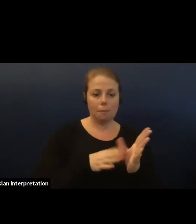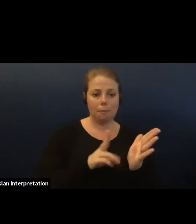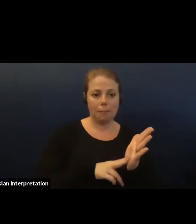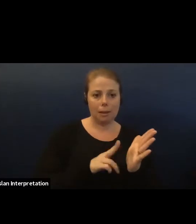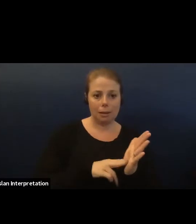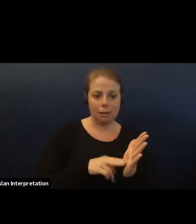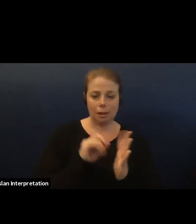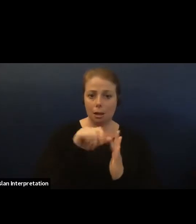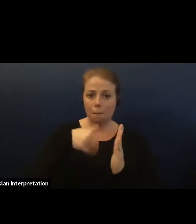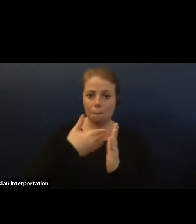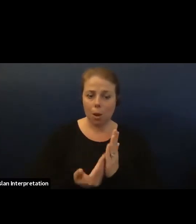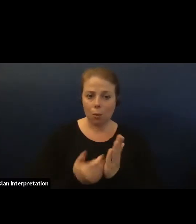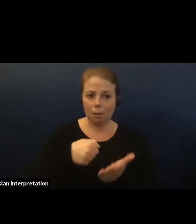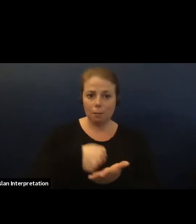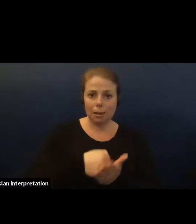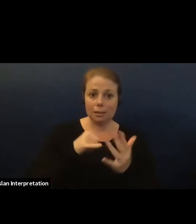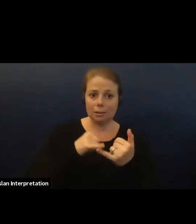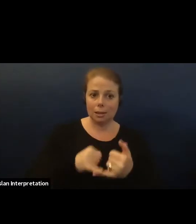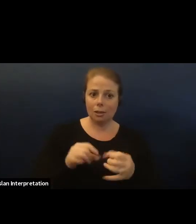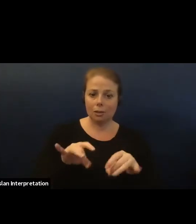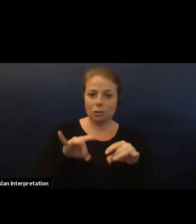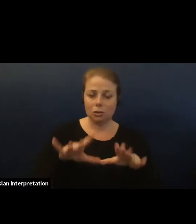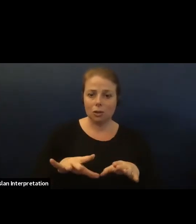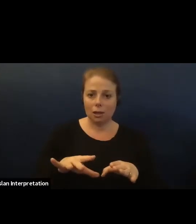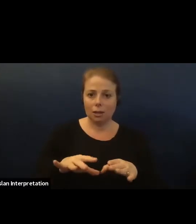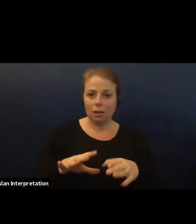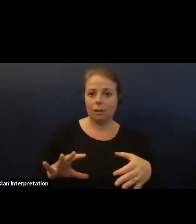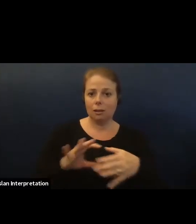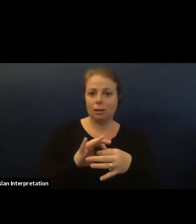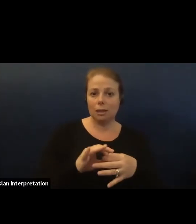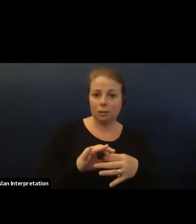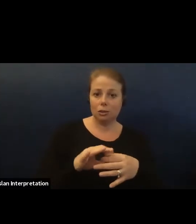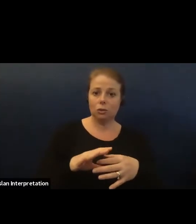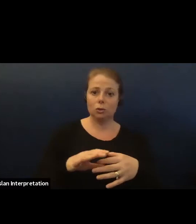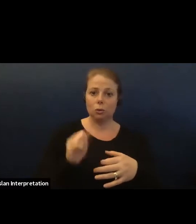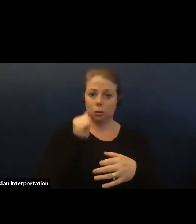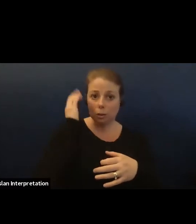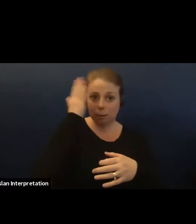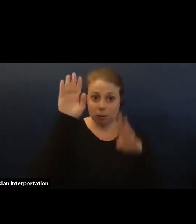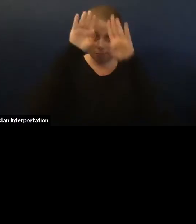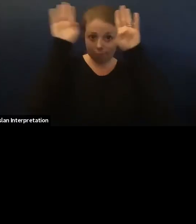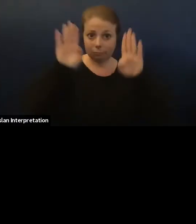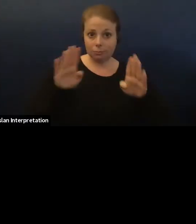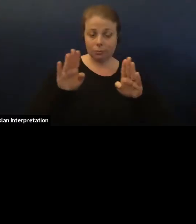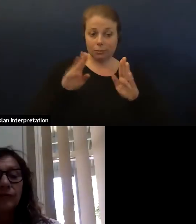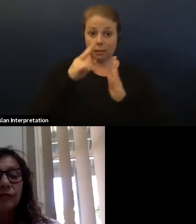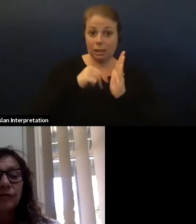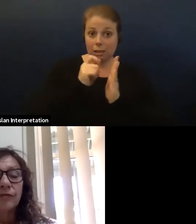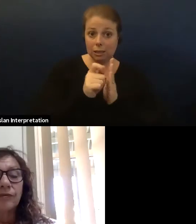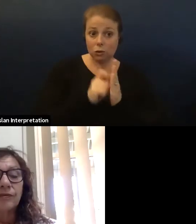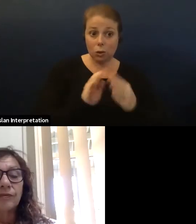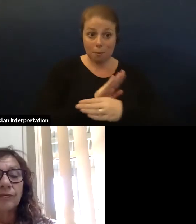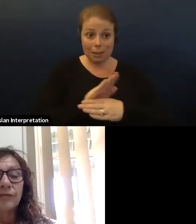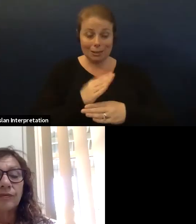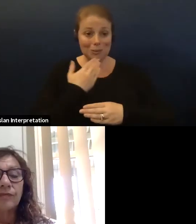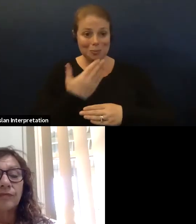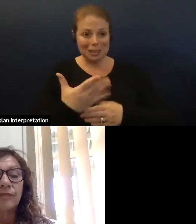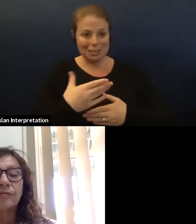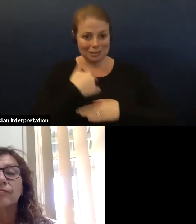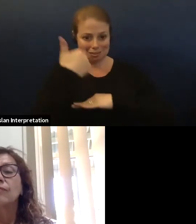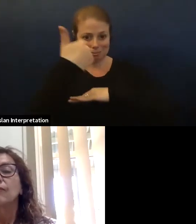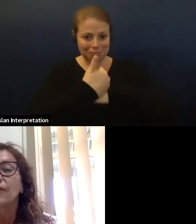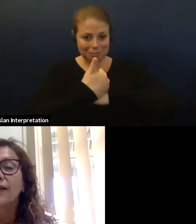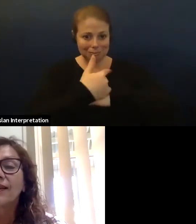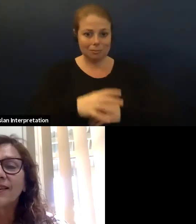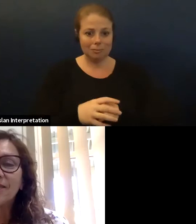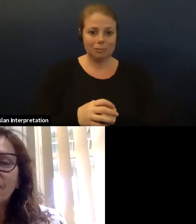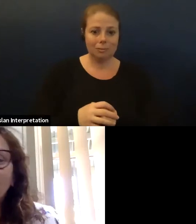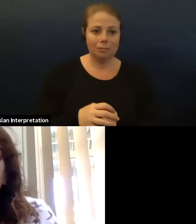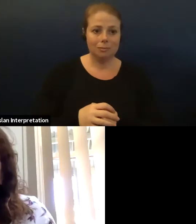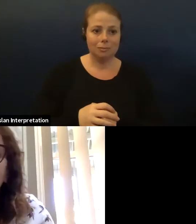and Torres Strait Islander literature panels. Ali can I invite you to join us. Hi. Is there anything